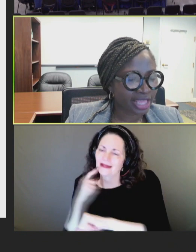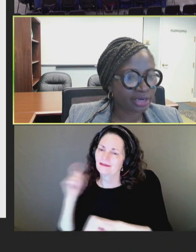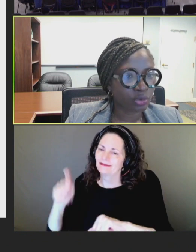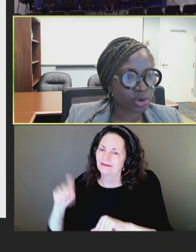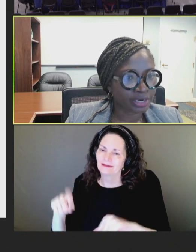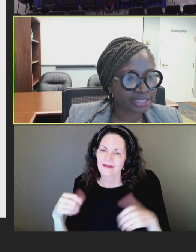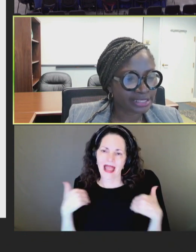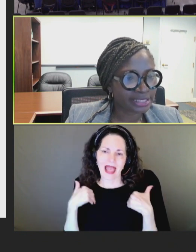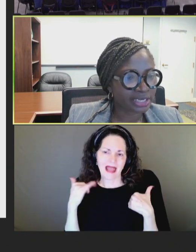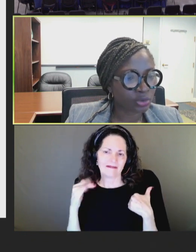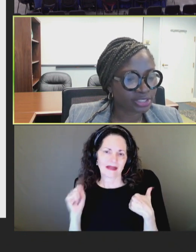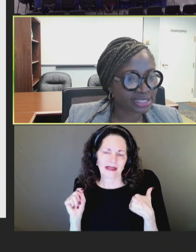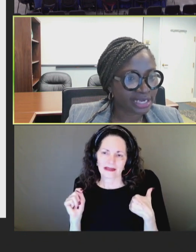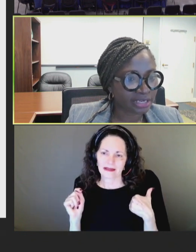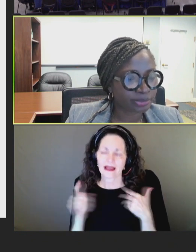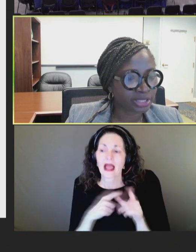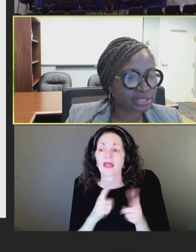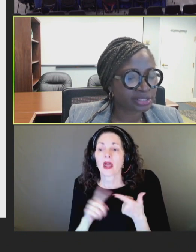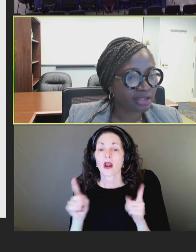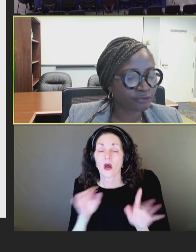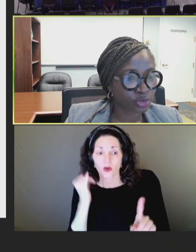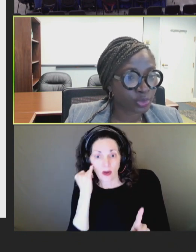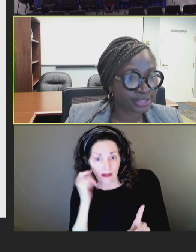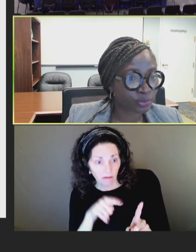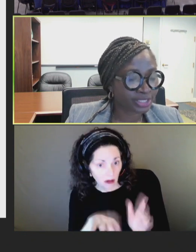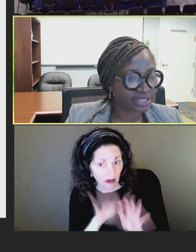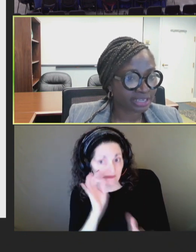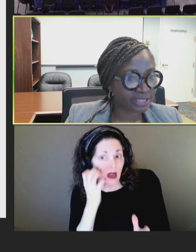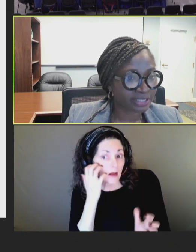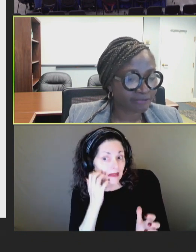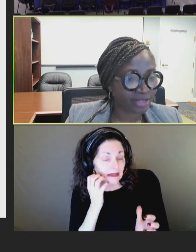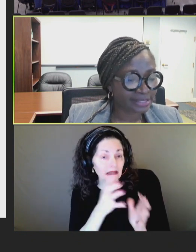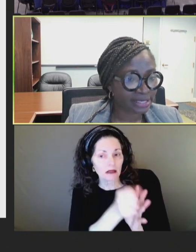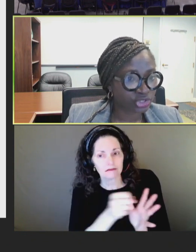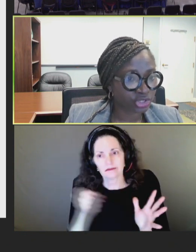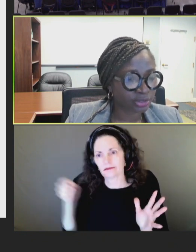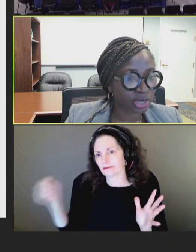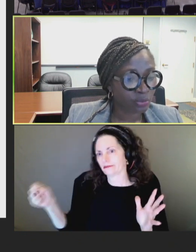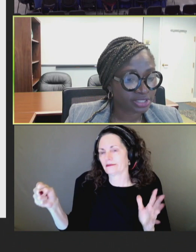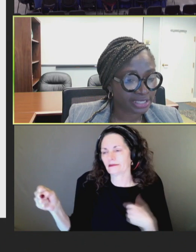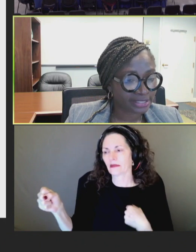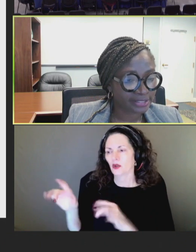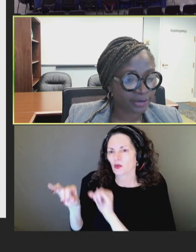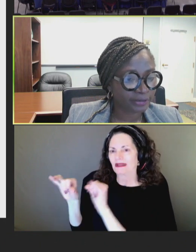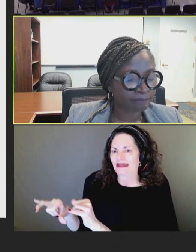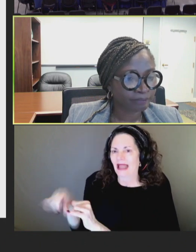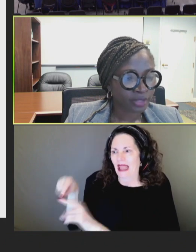then quarantining or staying in place for 21 days after the vaccination was necessary.